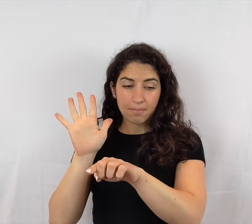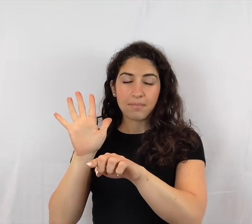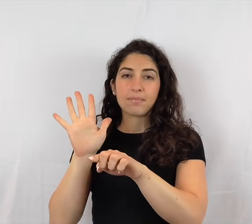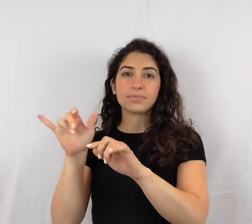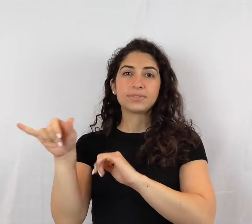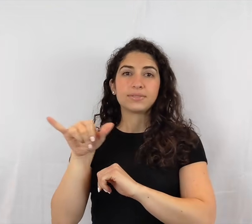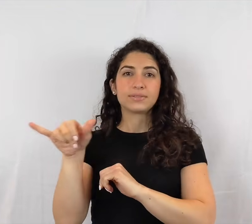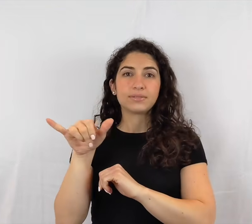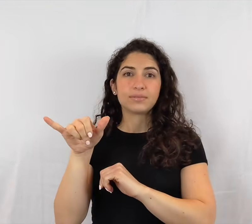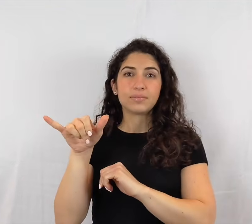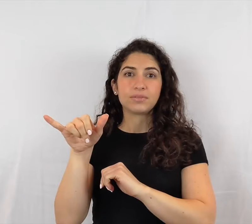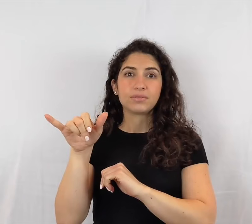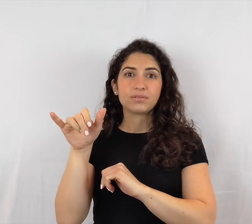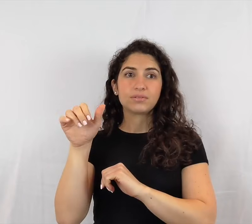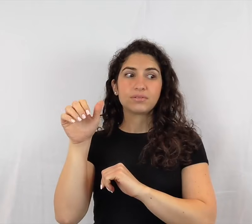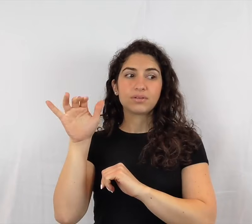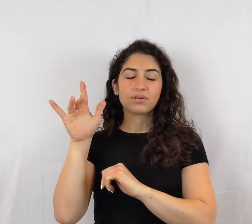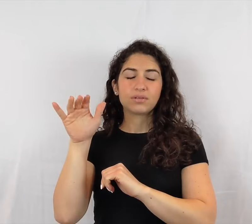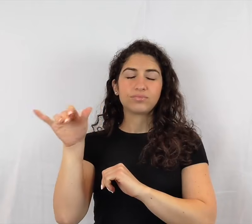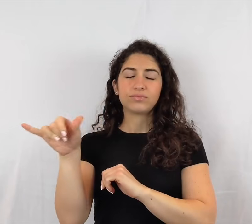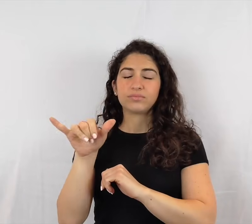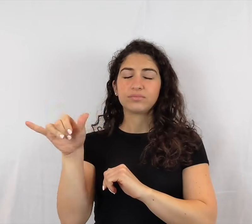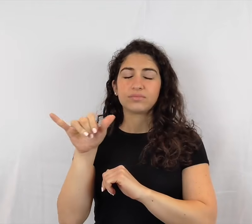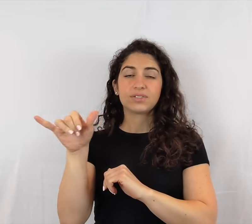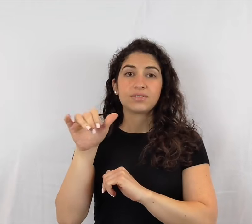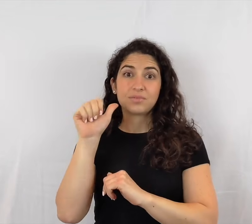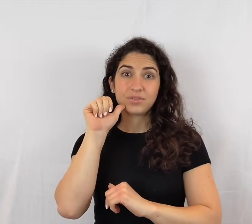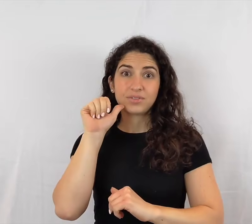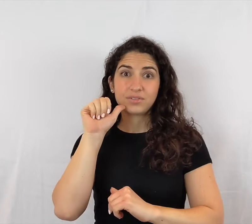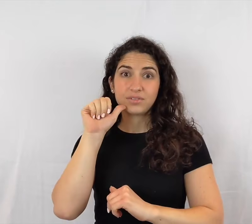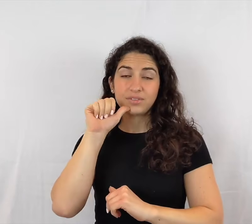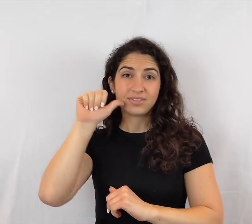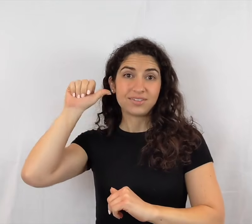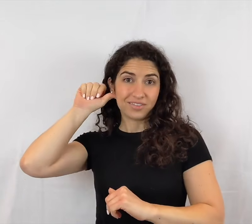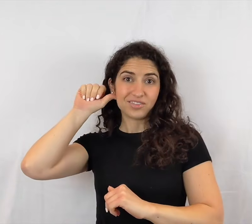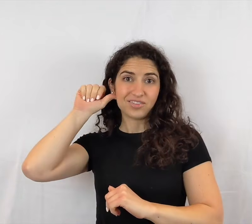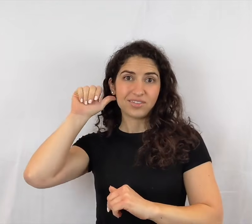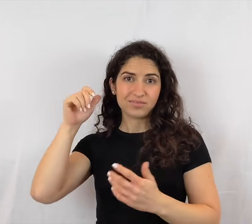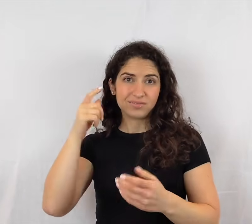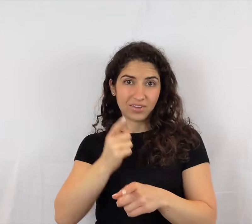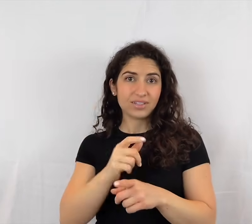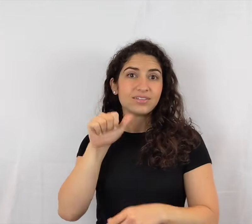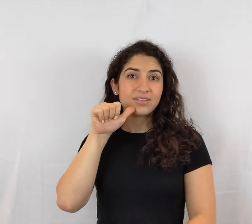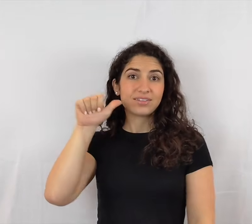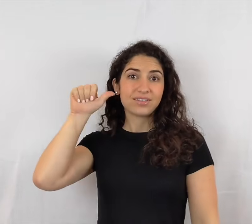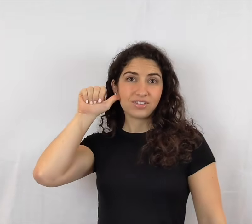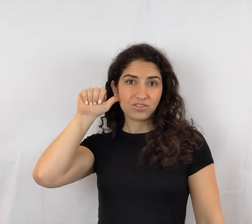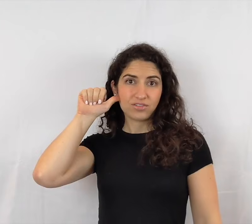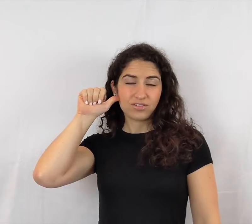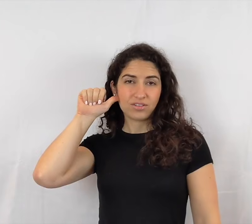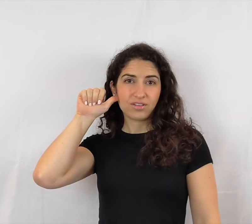orientation is similar to uh to YESTERDAY, right? Yesterday.